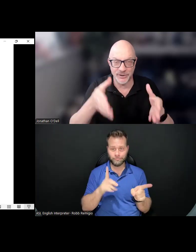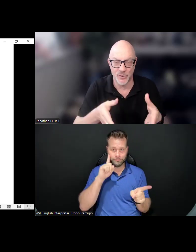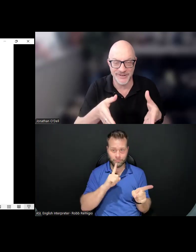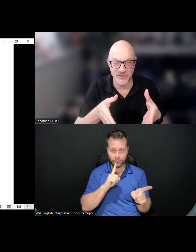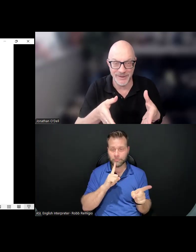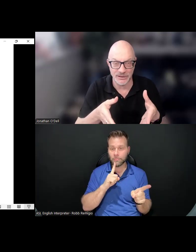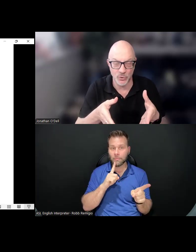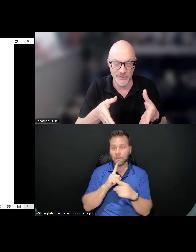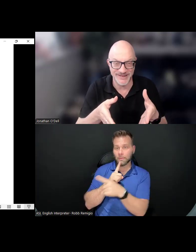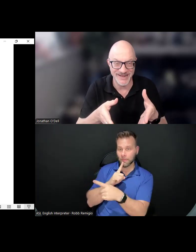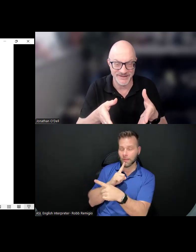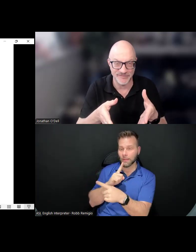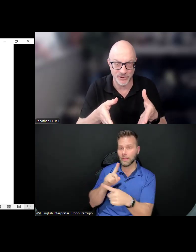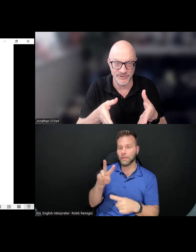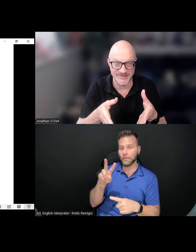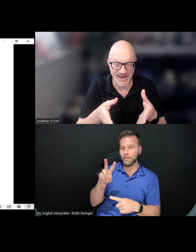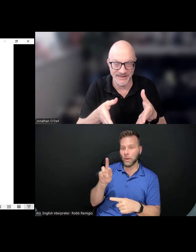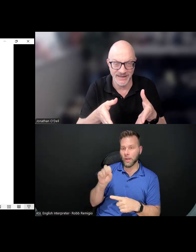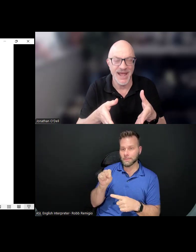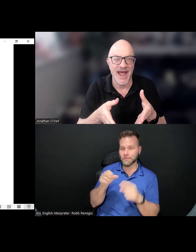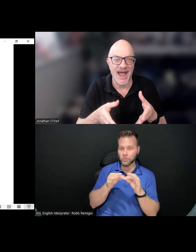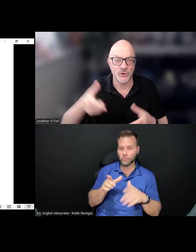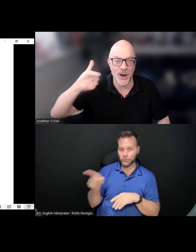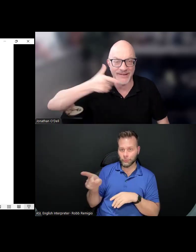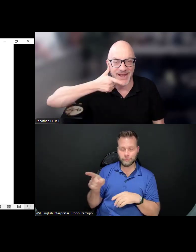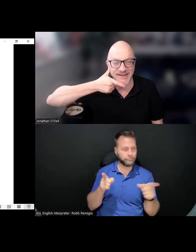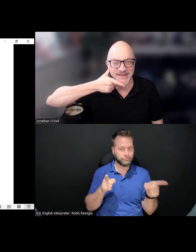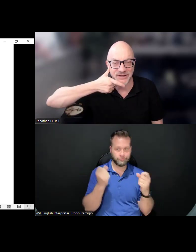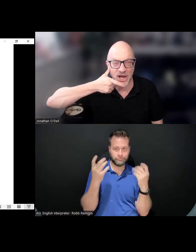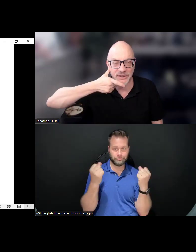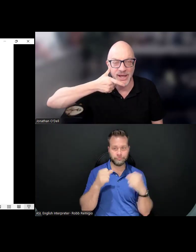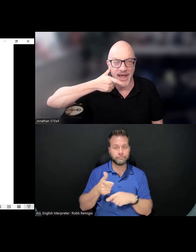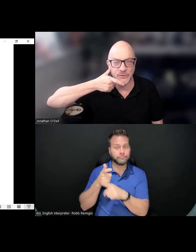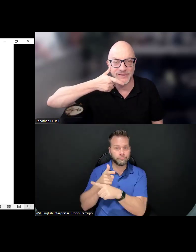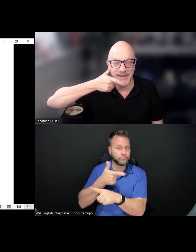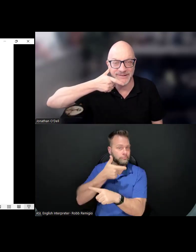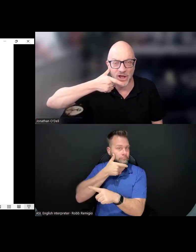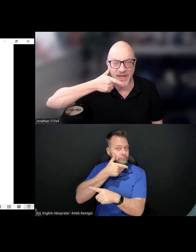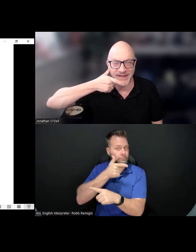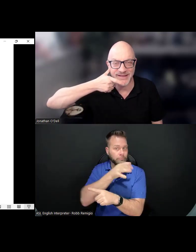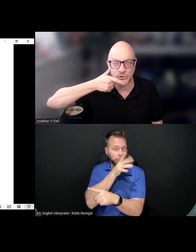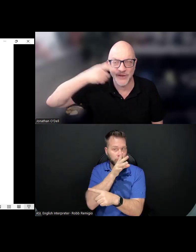videophone who the relay PRARLT in the middle, sees the Deaf person signing, and has head set